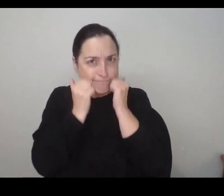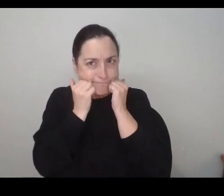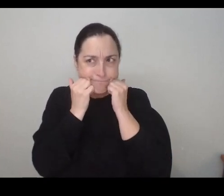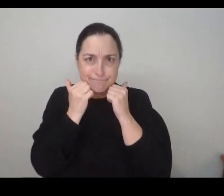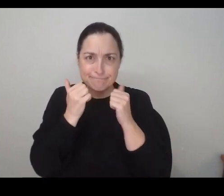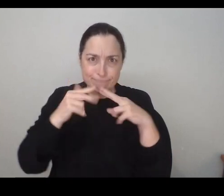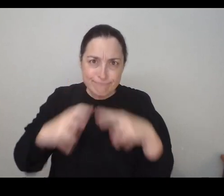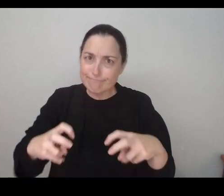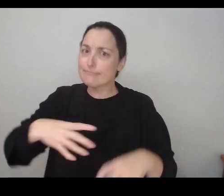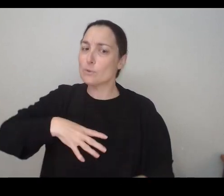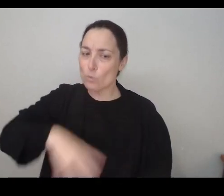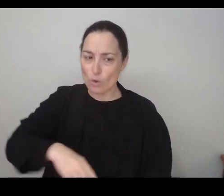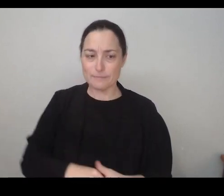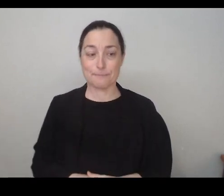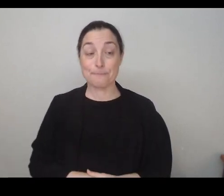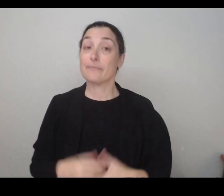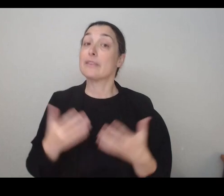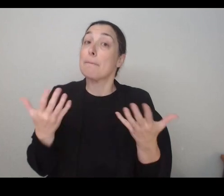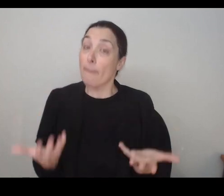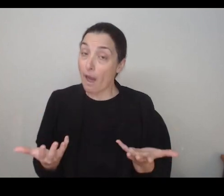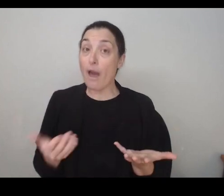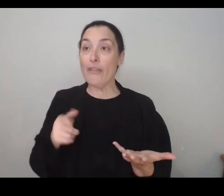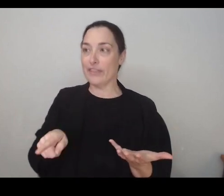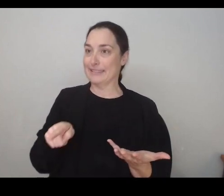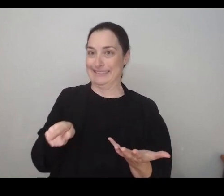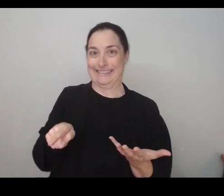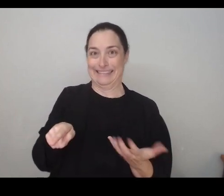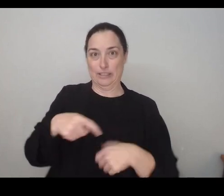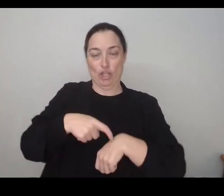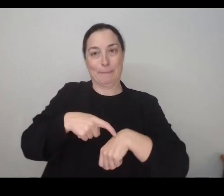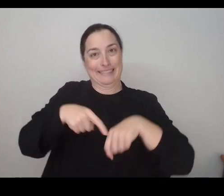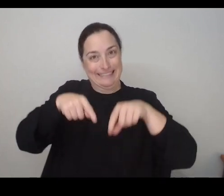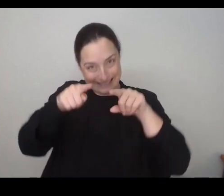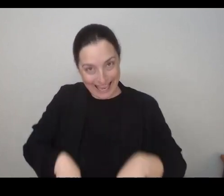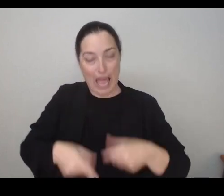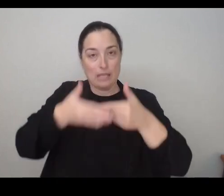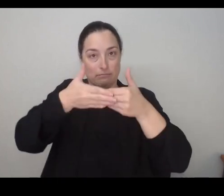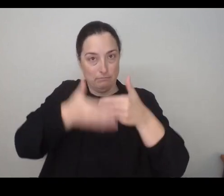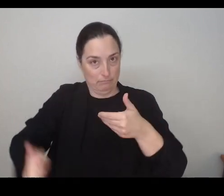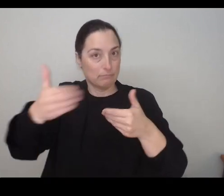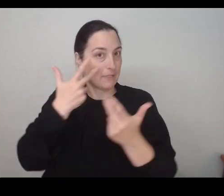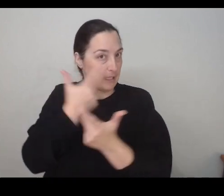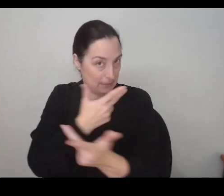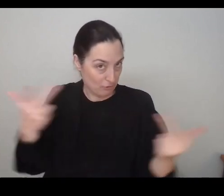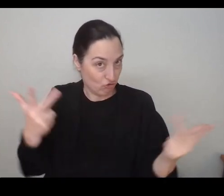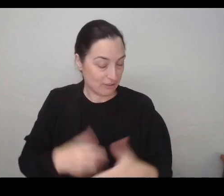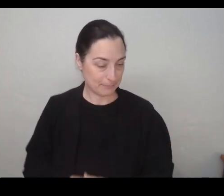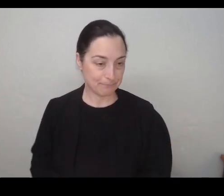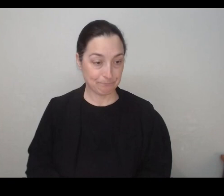the start of, the starting point of the exhibition. The second was the self,